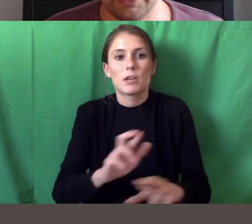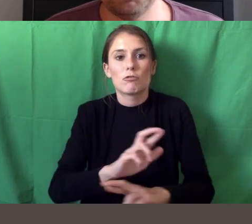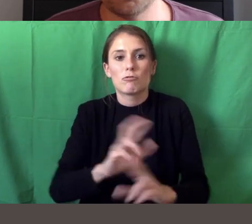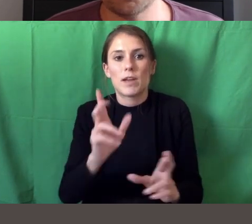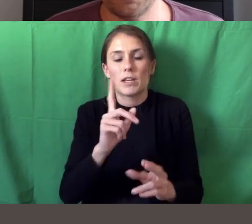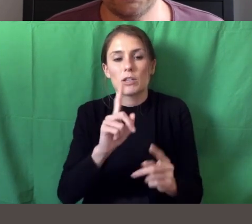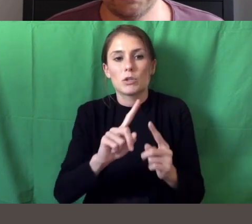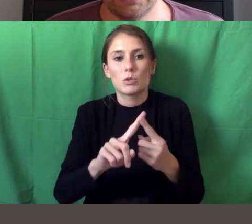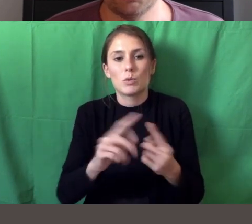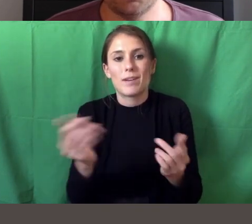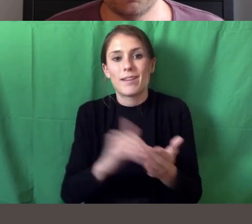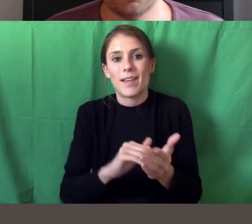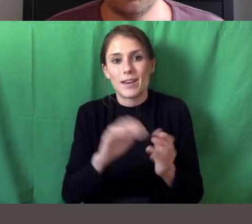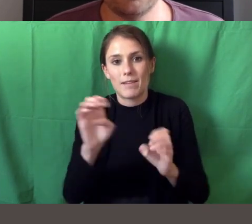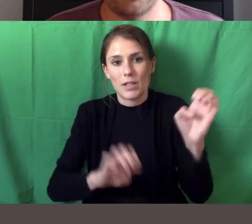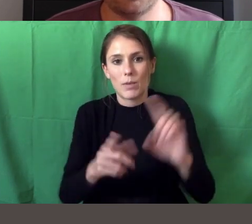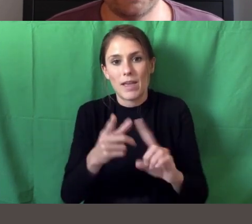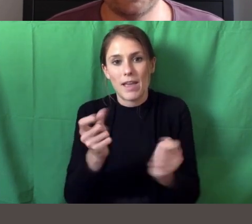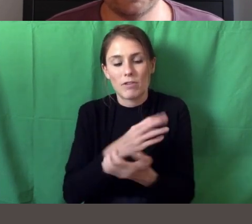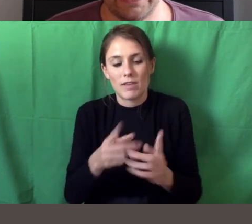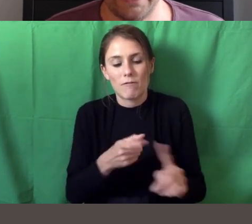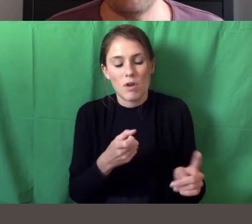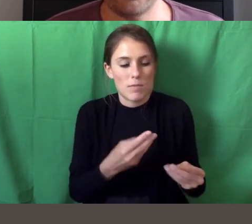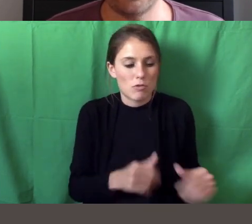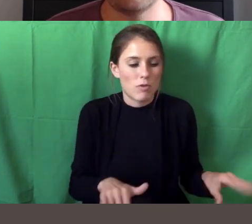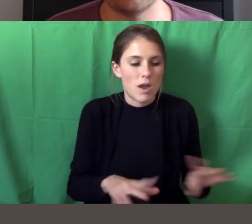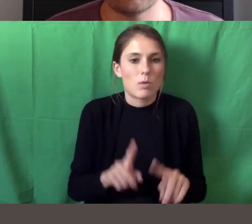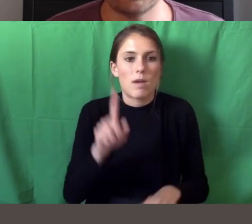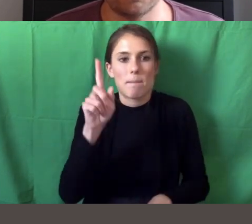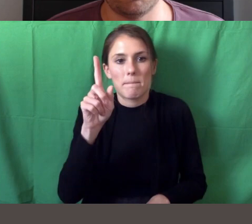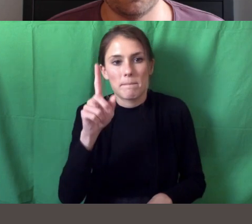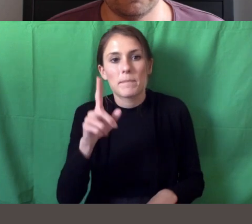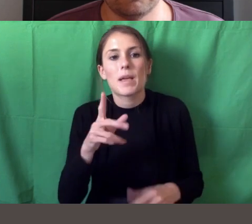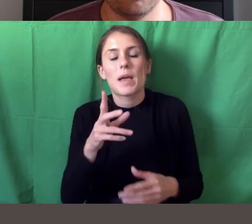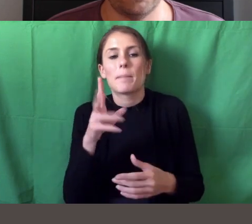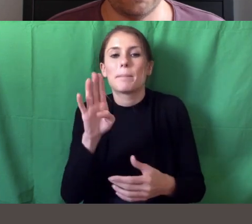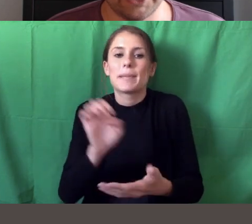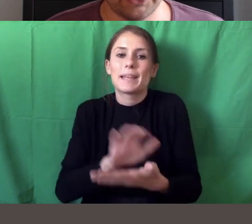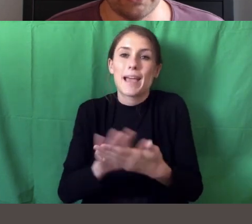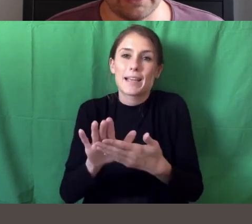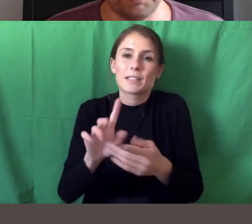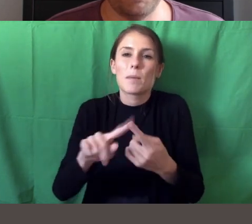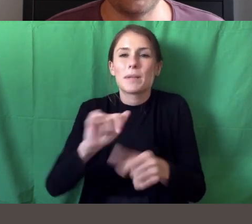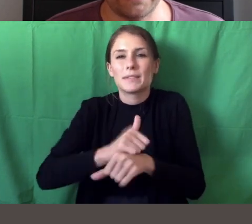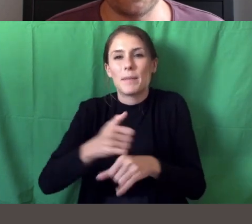months after the release. And be ready to re-evaluate everything from the ground up.